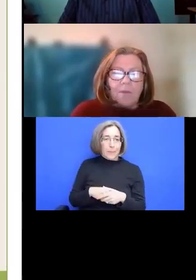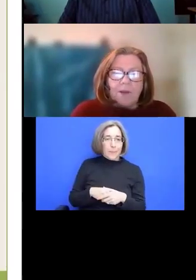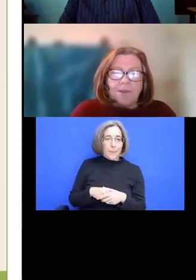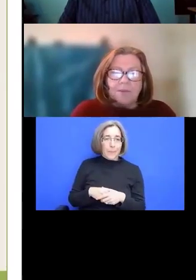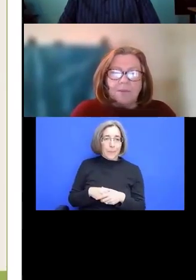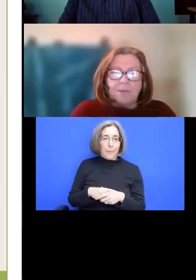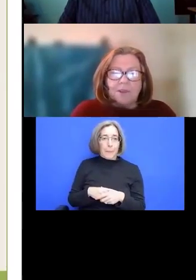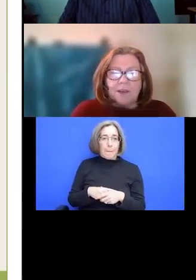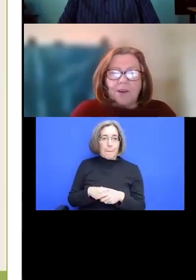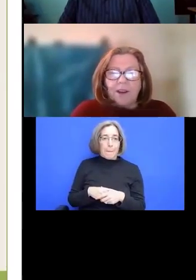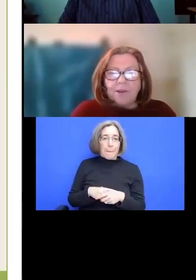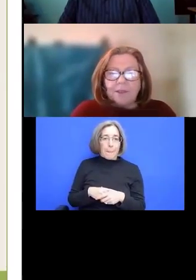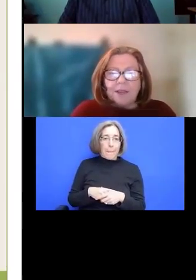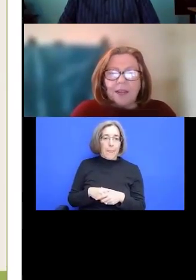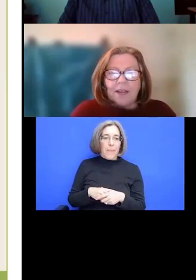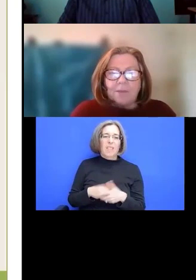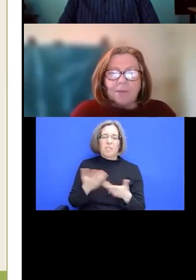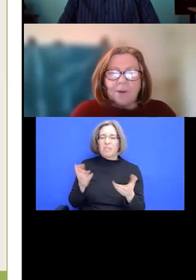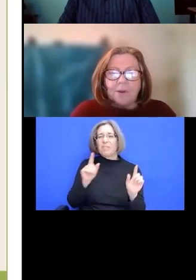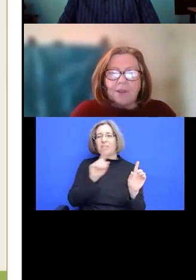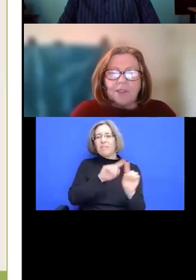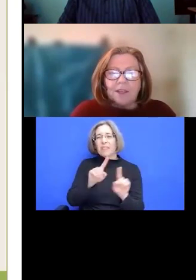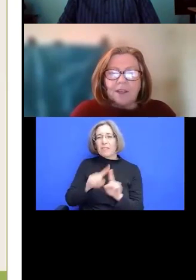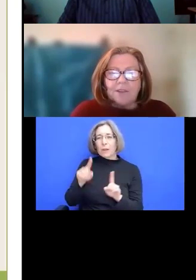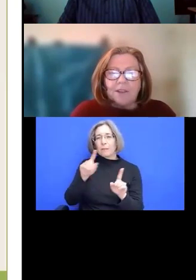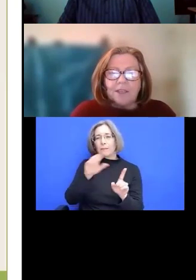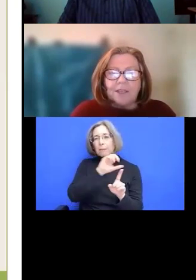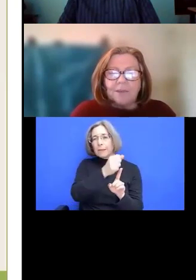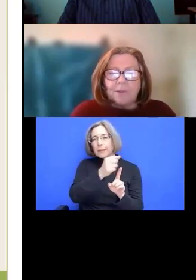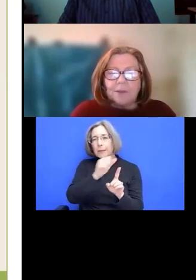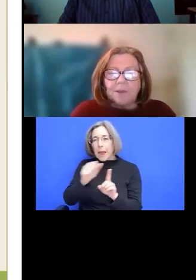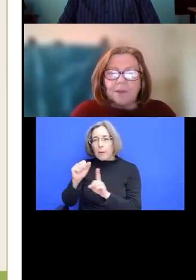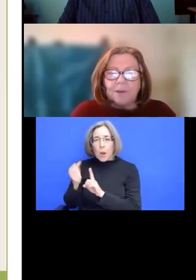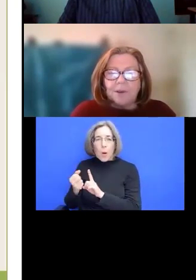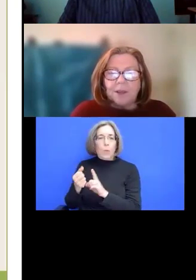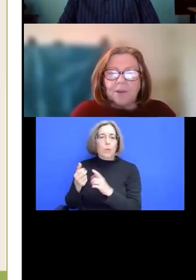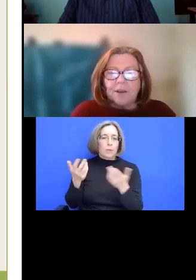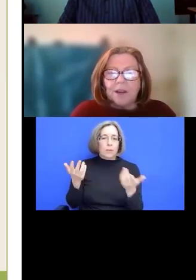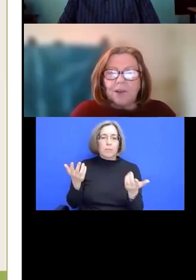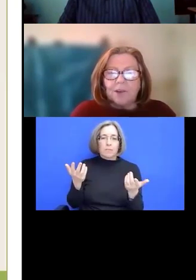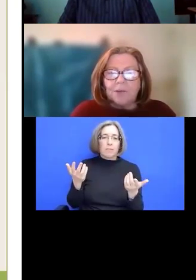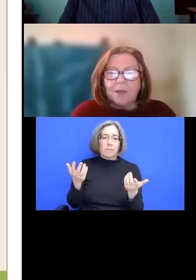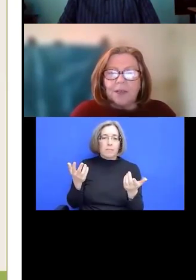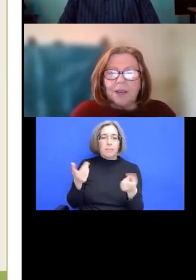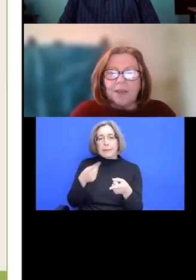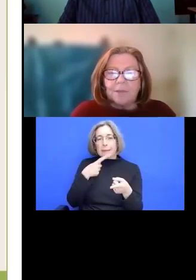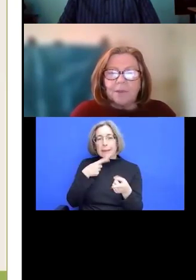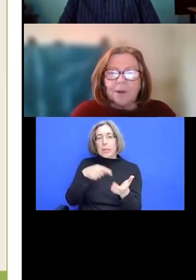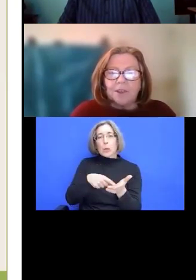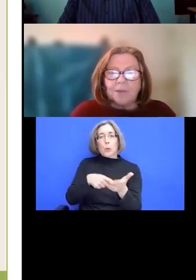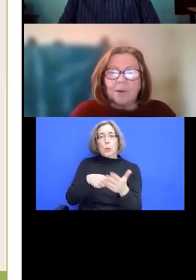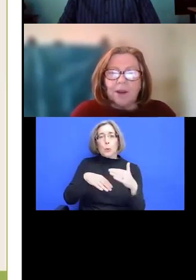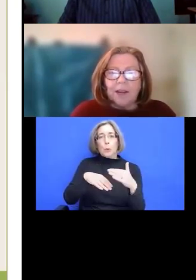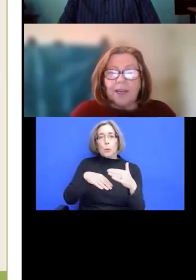Here's some more scenarios and pretty much it's telling you that these will be due no later than 120 days from the project period ending.